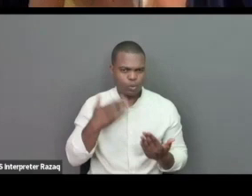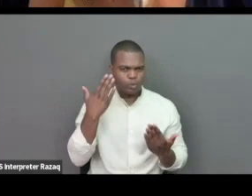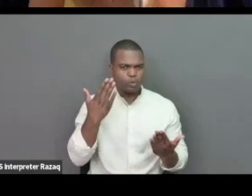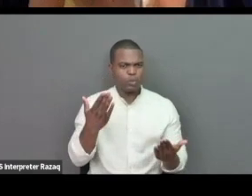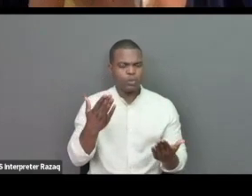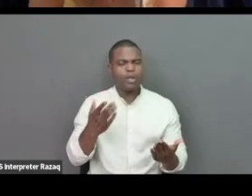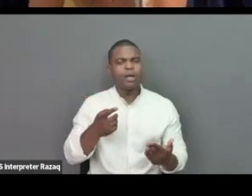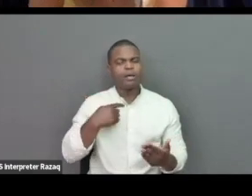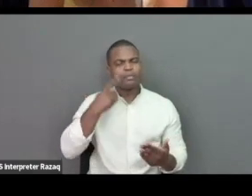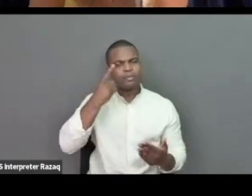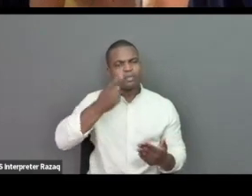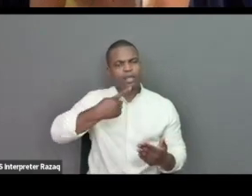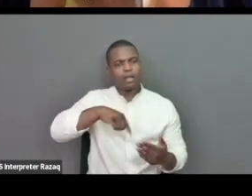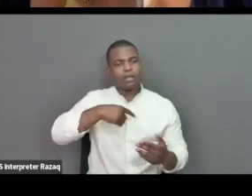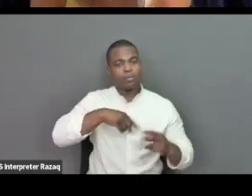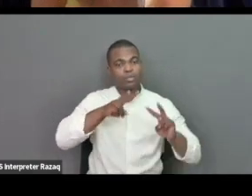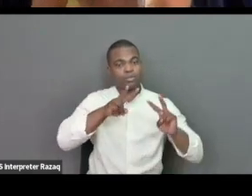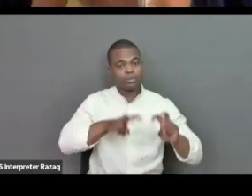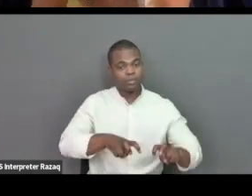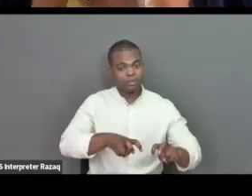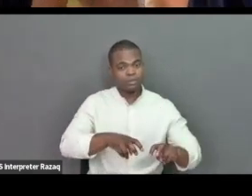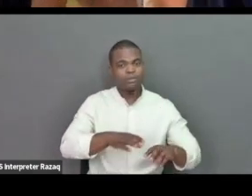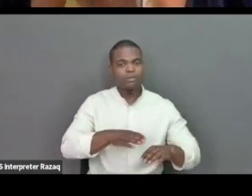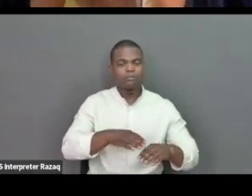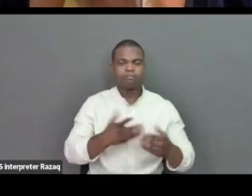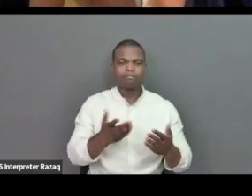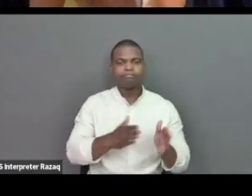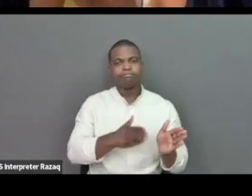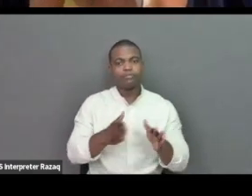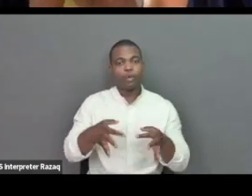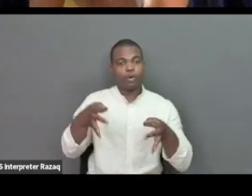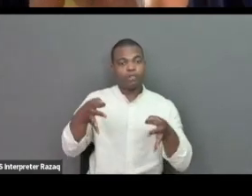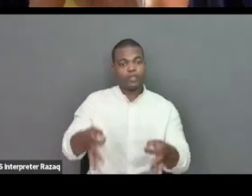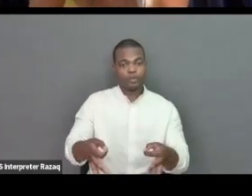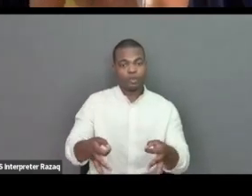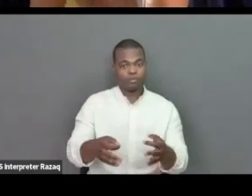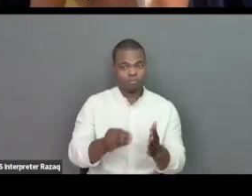European Disability Forum has also touched on this, and there are quite a